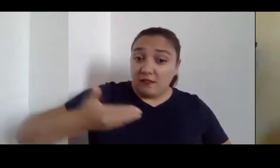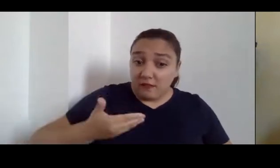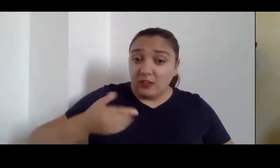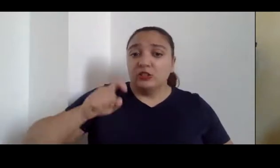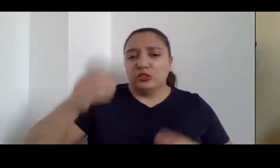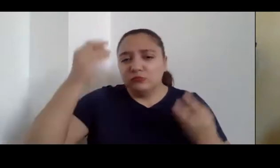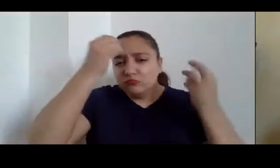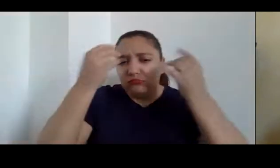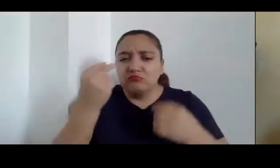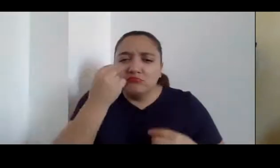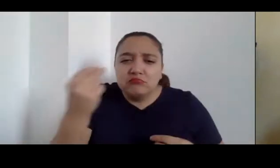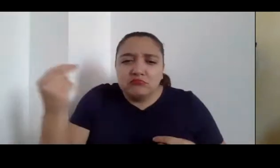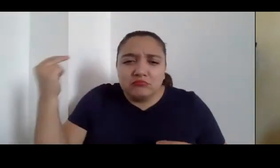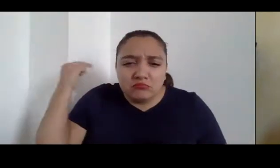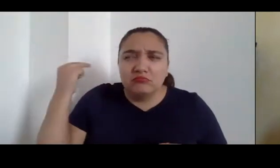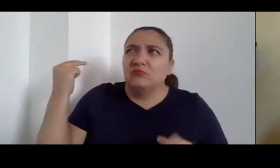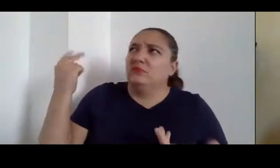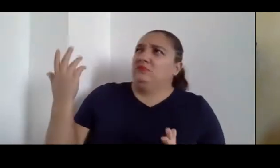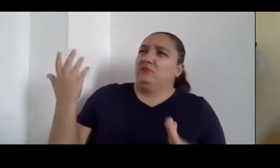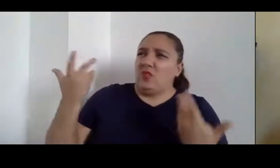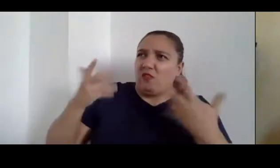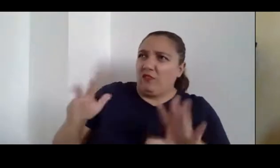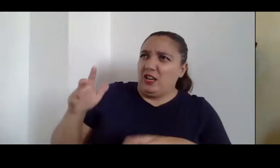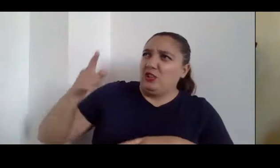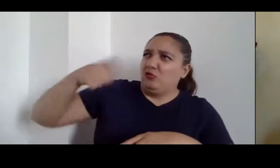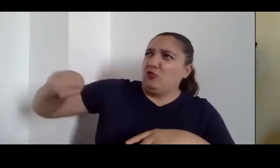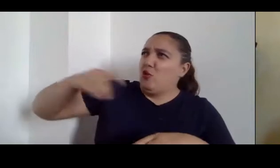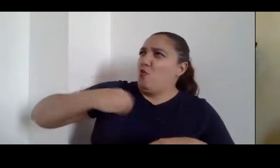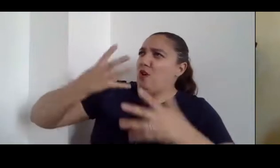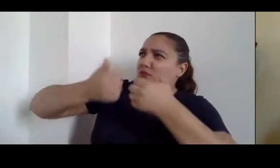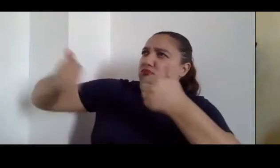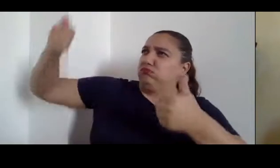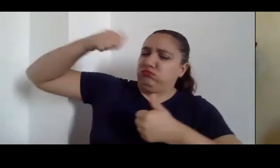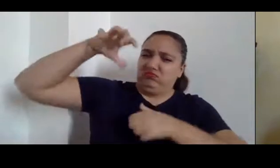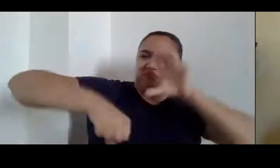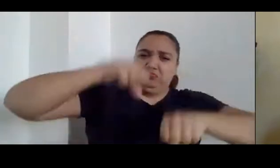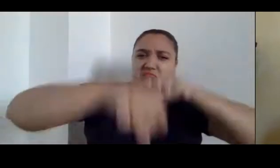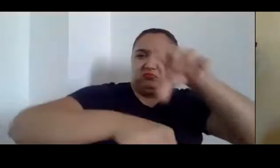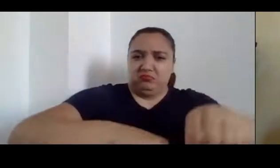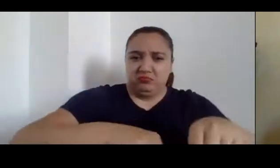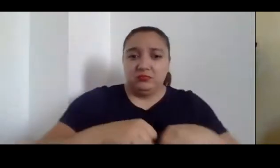and high-speed Internet not available in rural indigenous communities that at time leaves